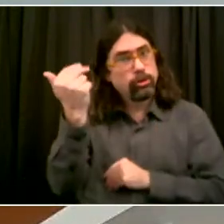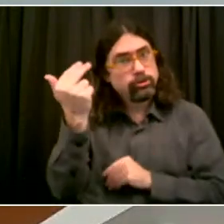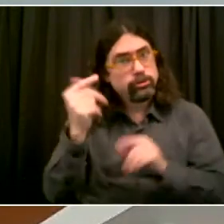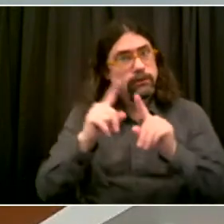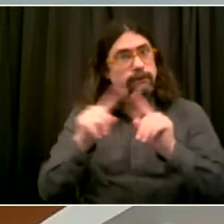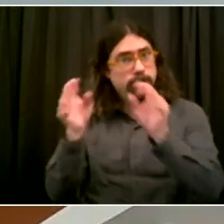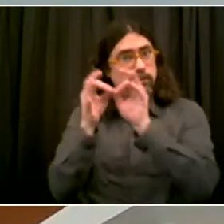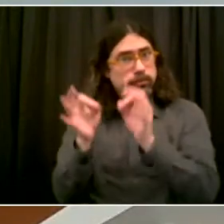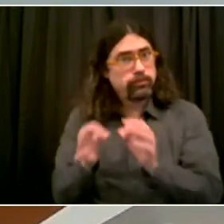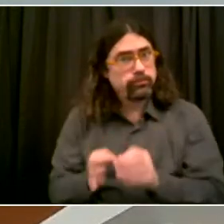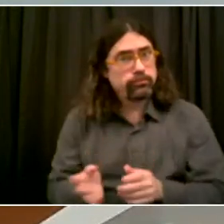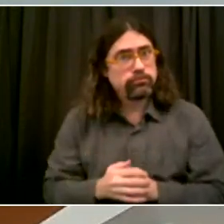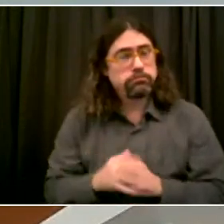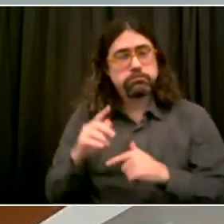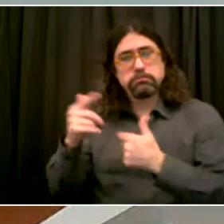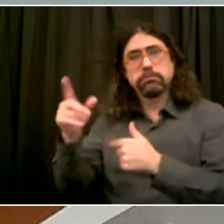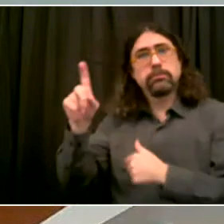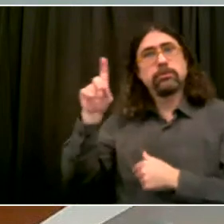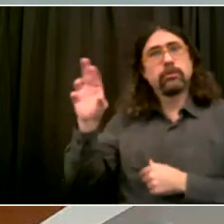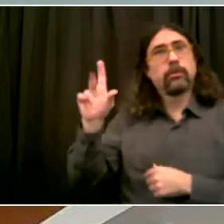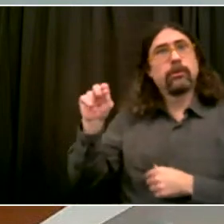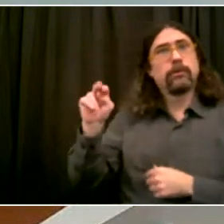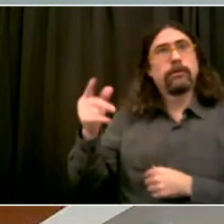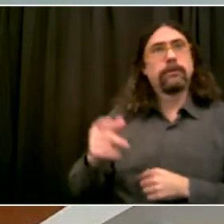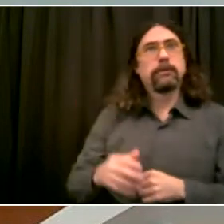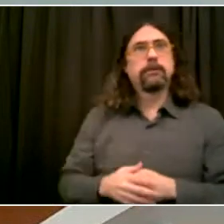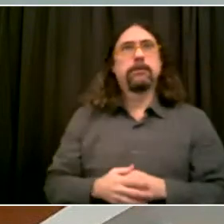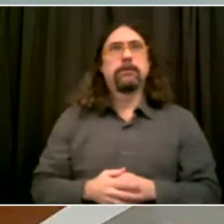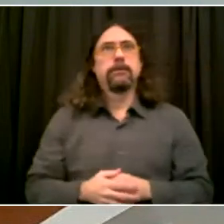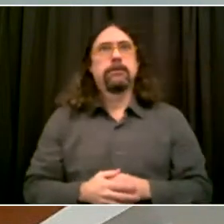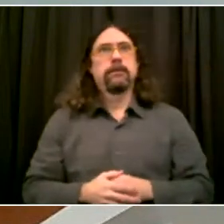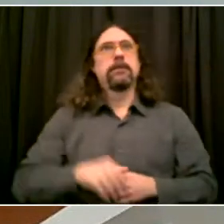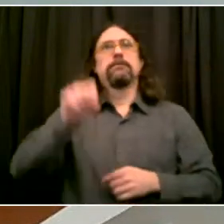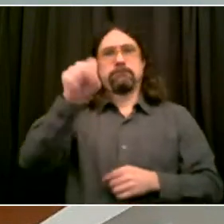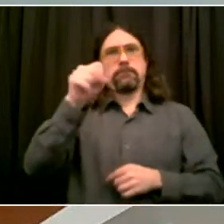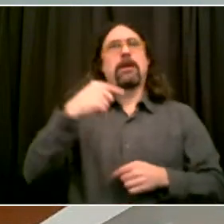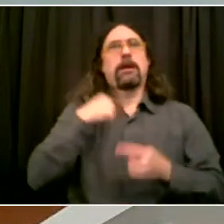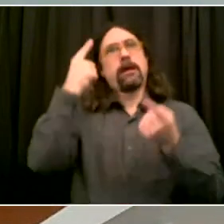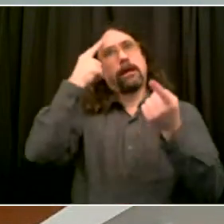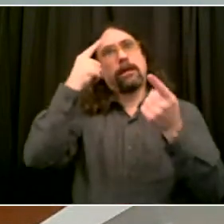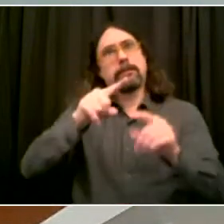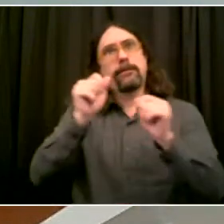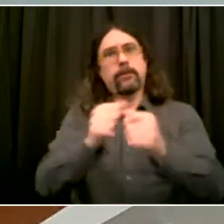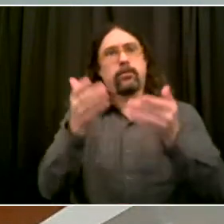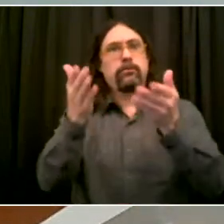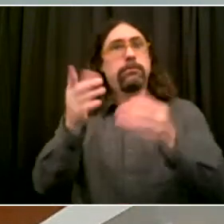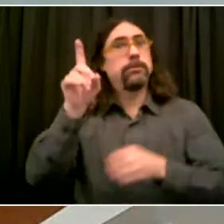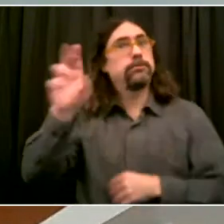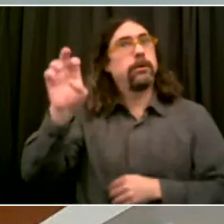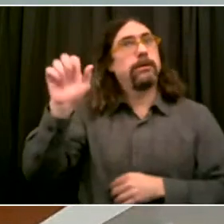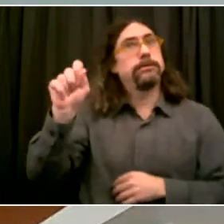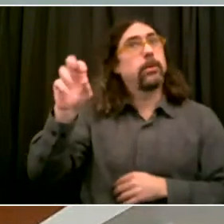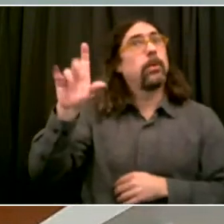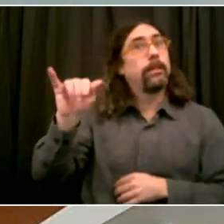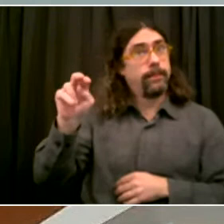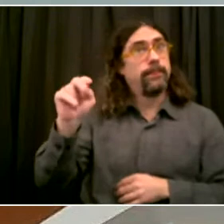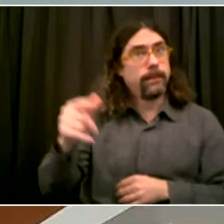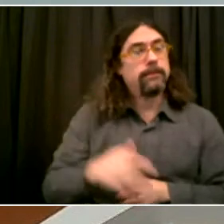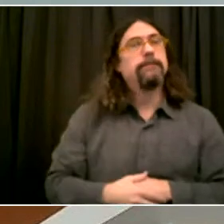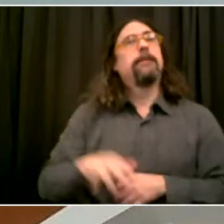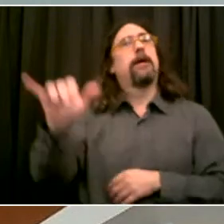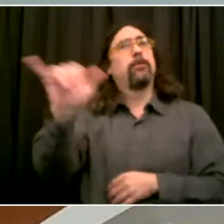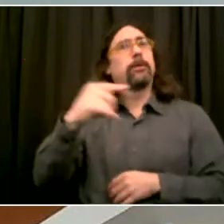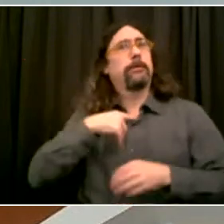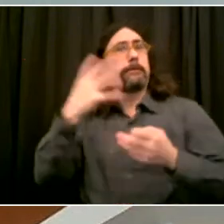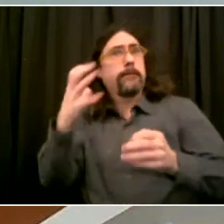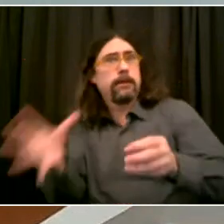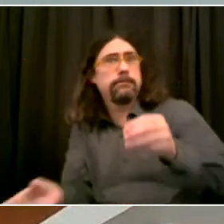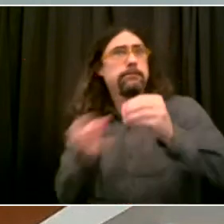DR. LONG?